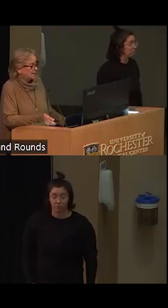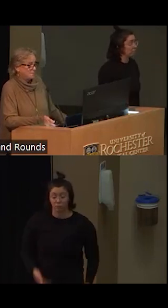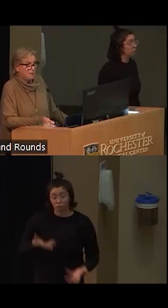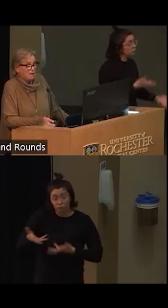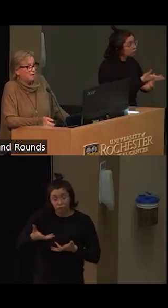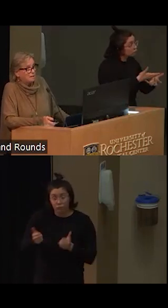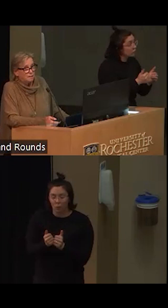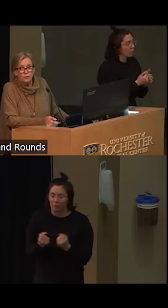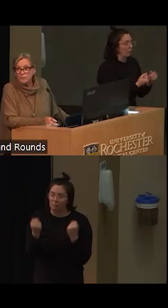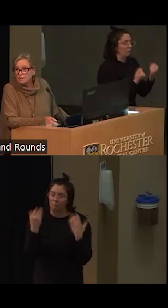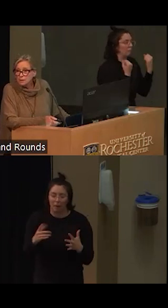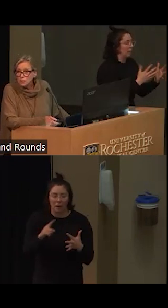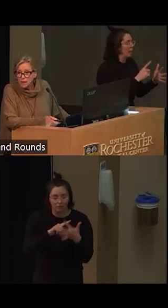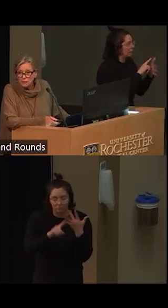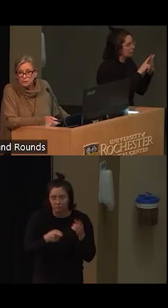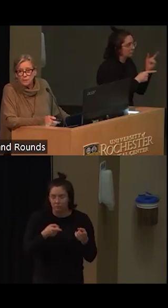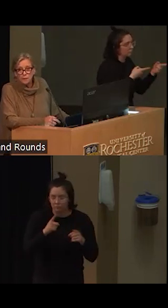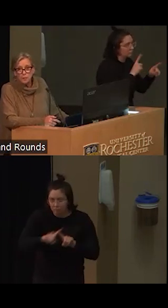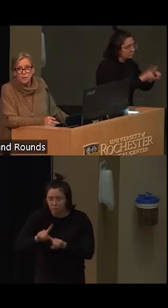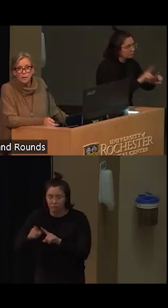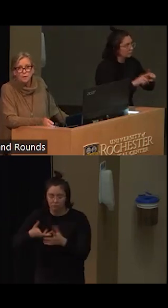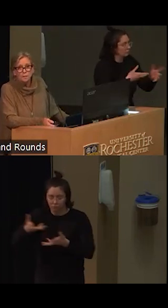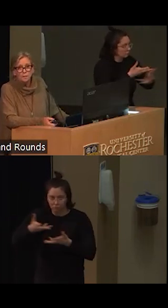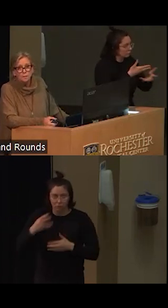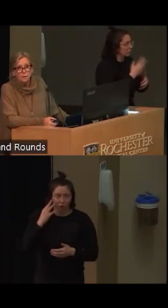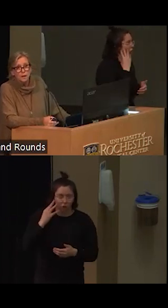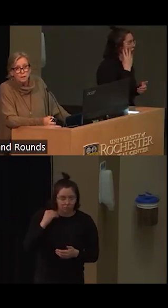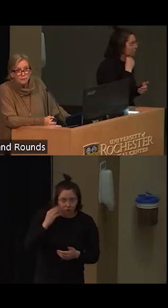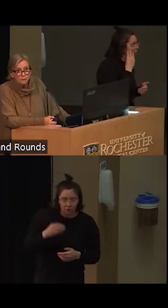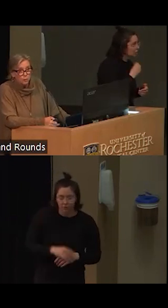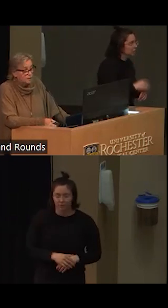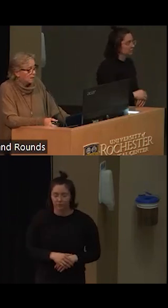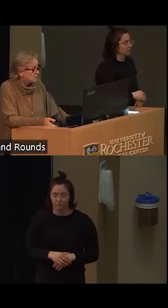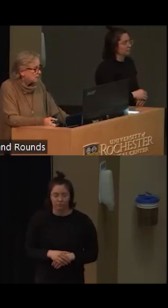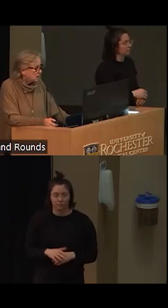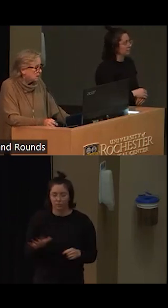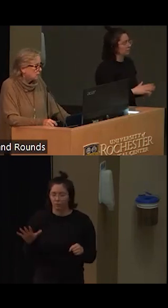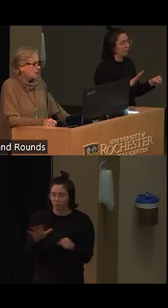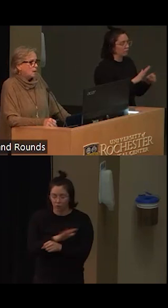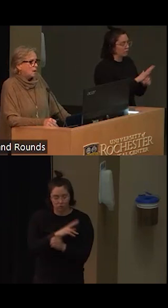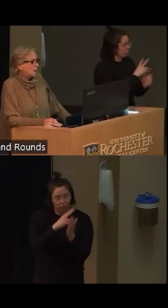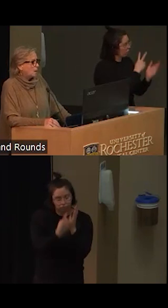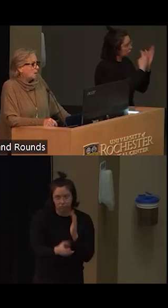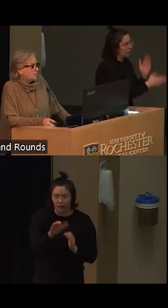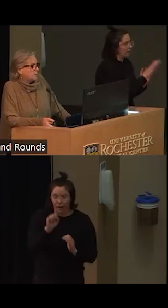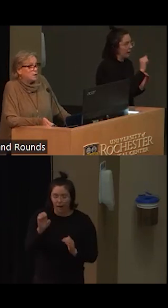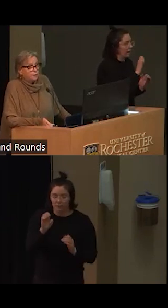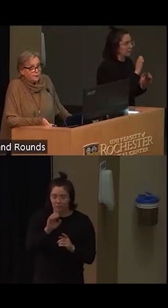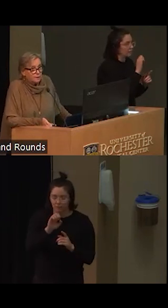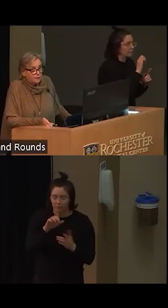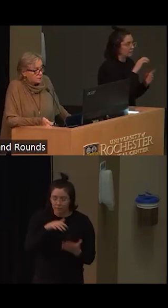in many different Interactive Learning experiences including unfolding case studies self-reflective